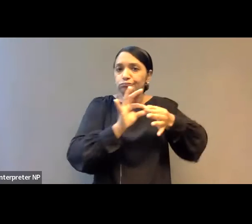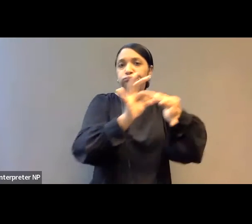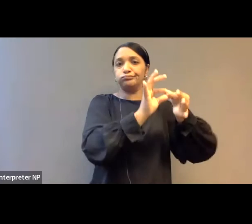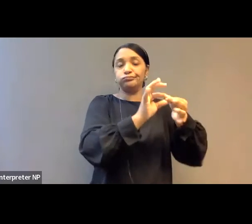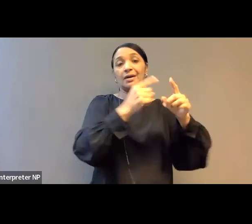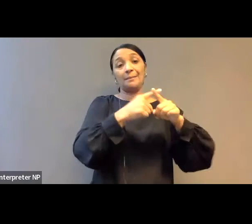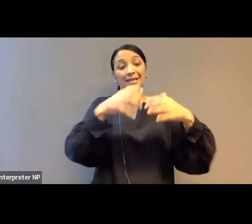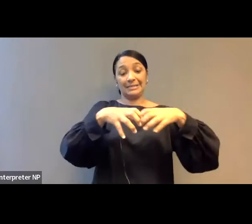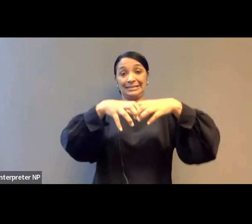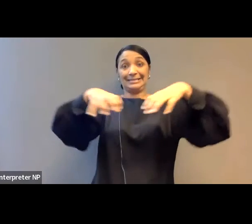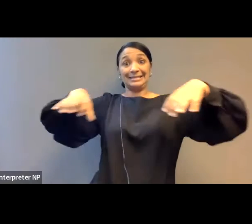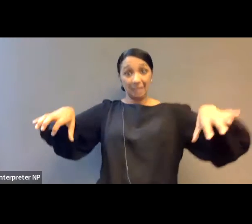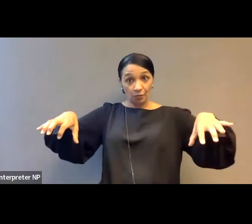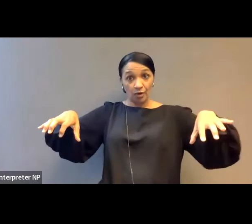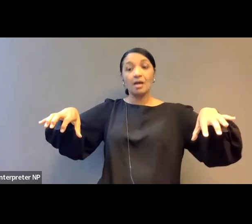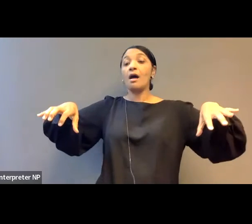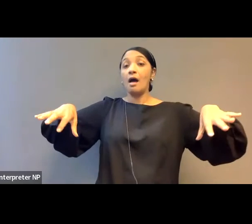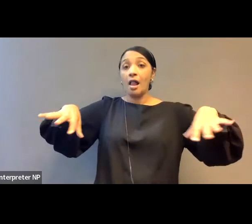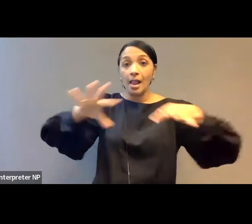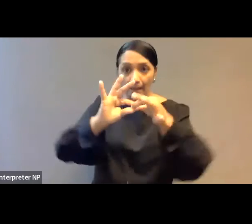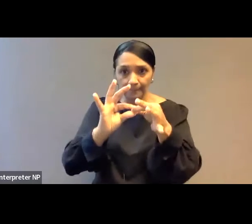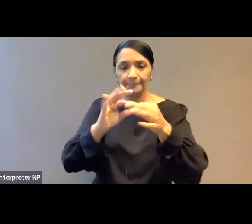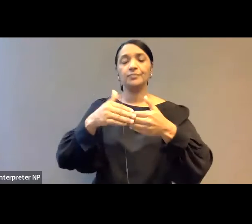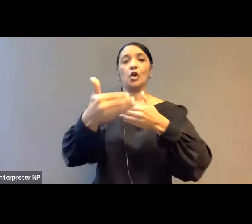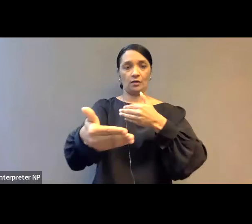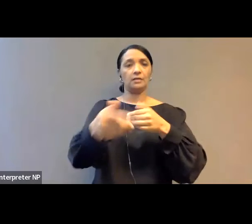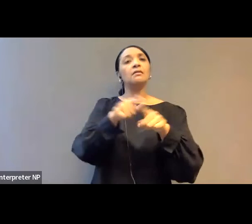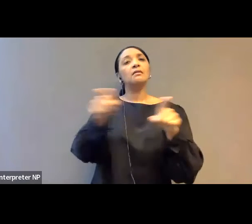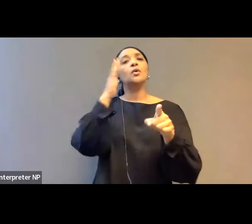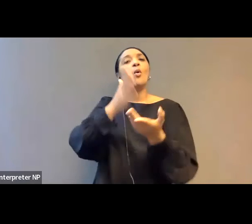separately and then together to create the final legislation.